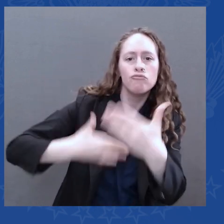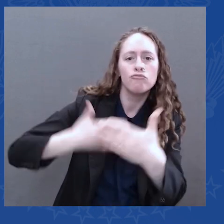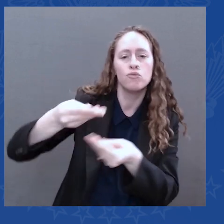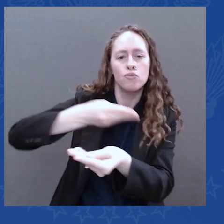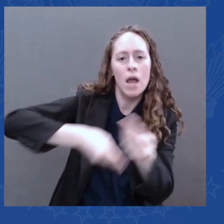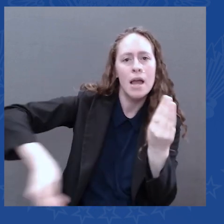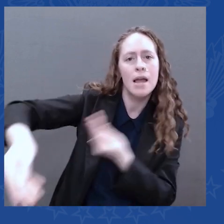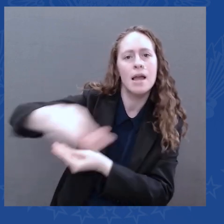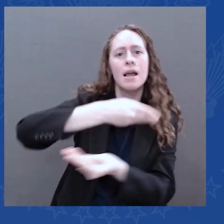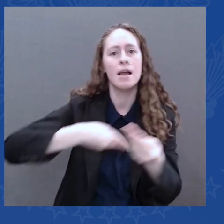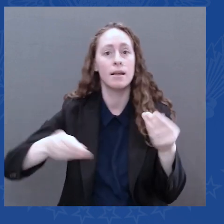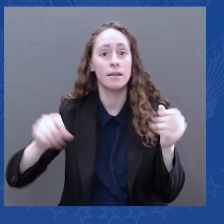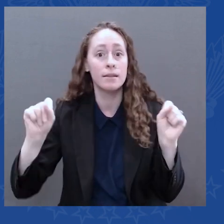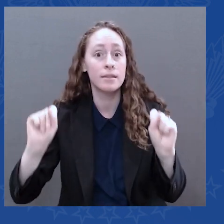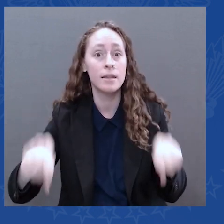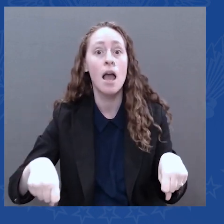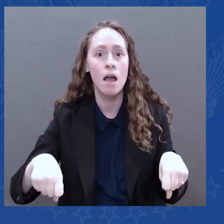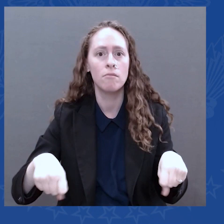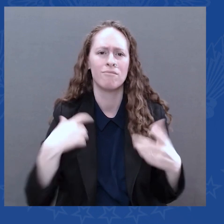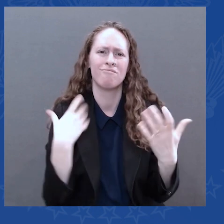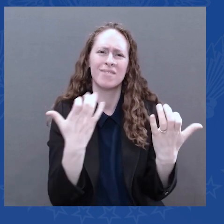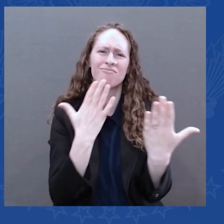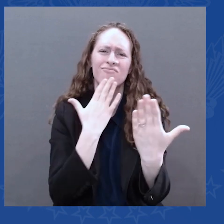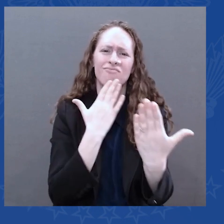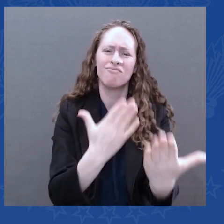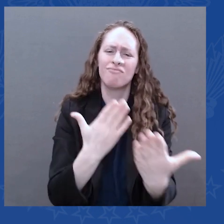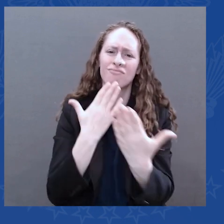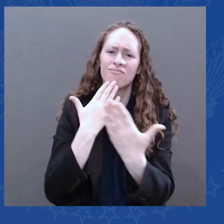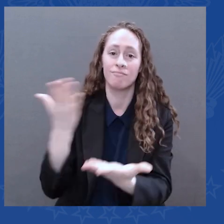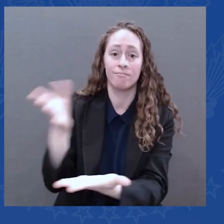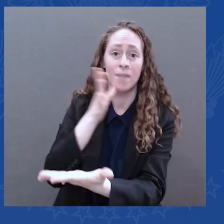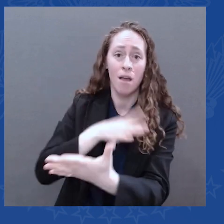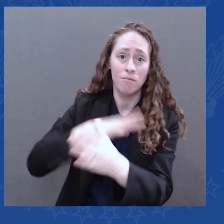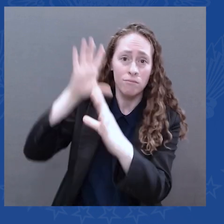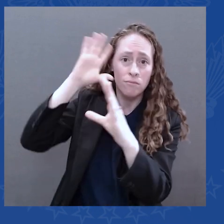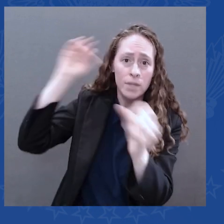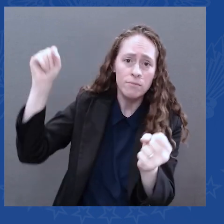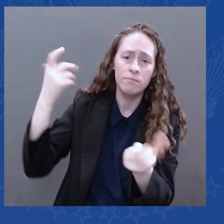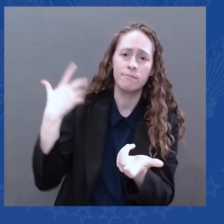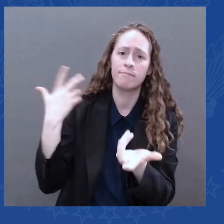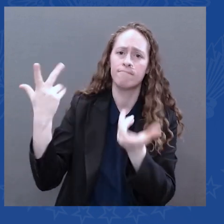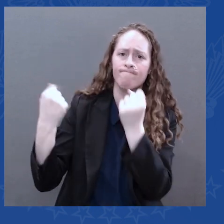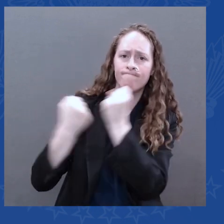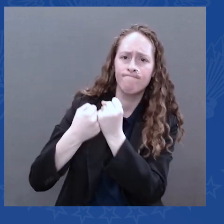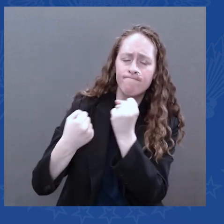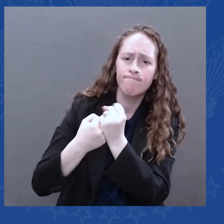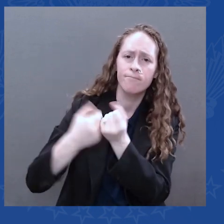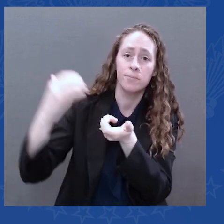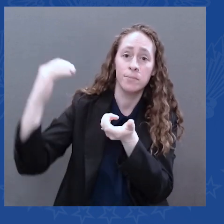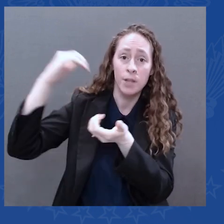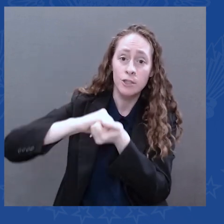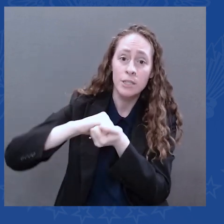So thank you again, Madam President, for your personal friendship, for your partnership, and above all, your leadership.